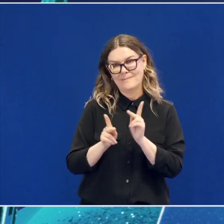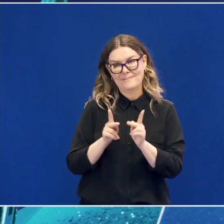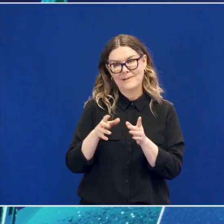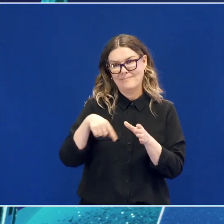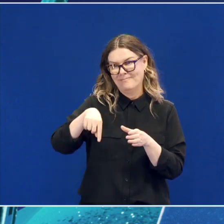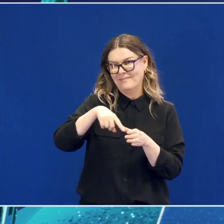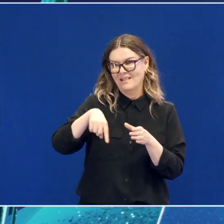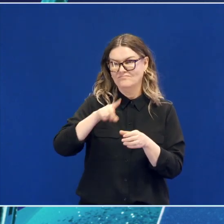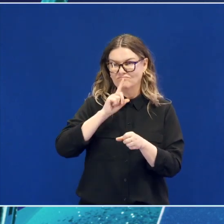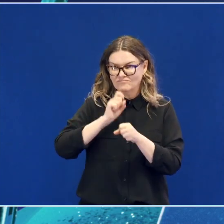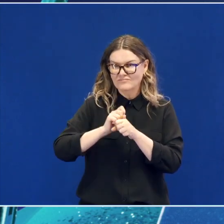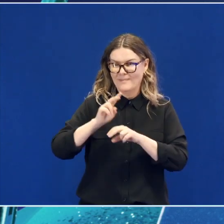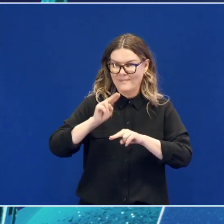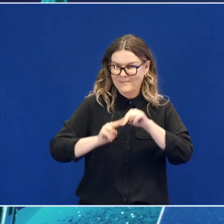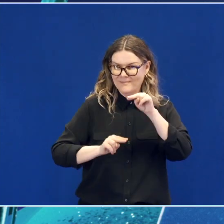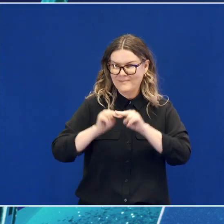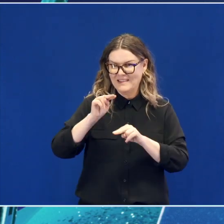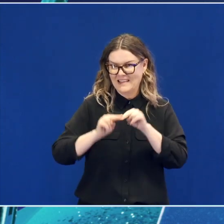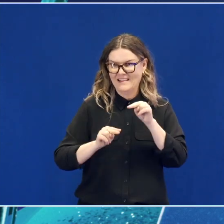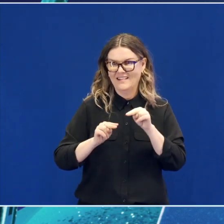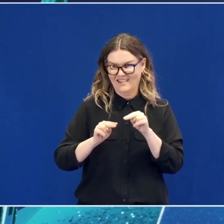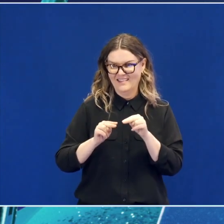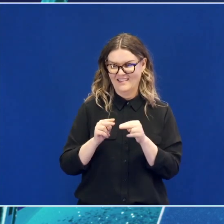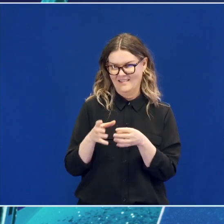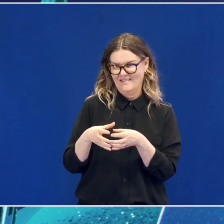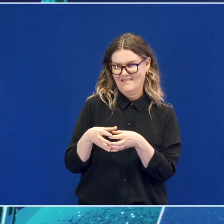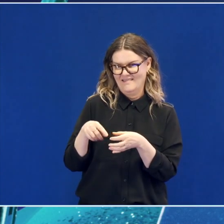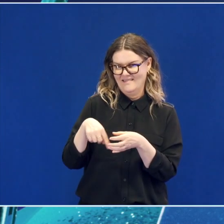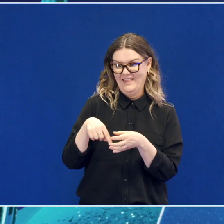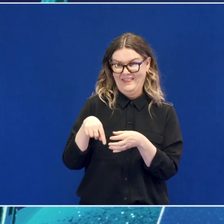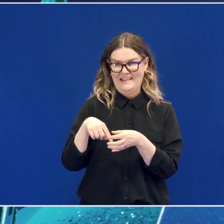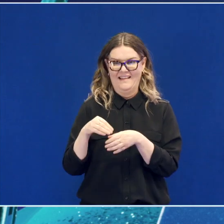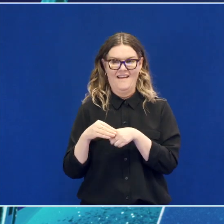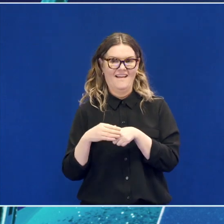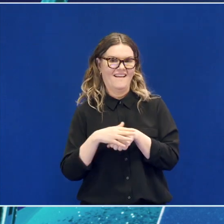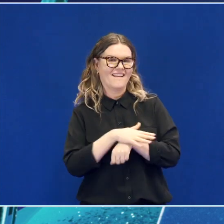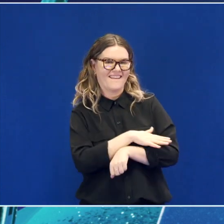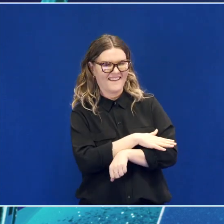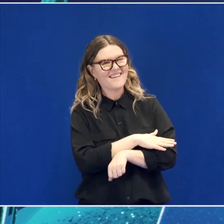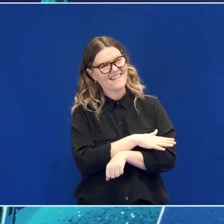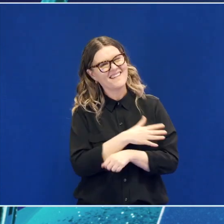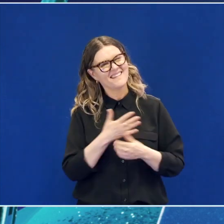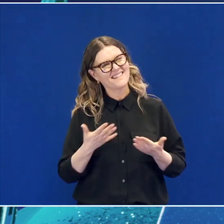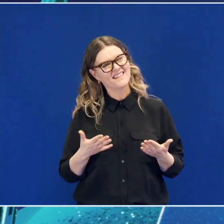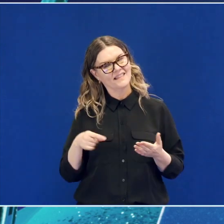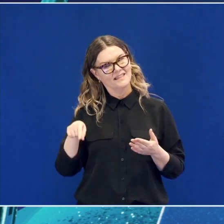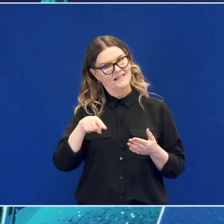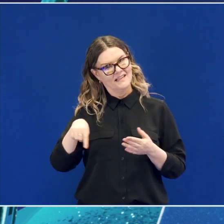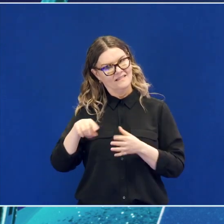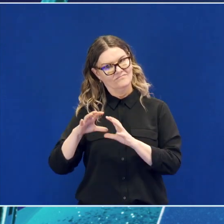it's so incredibly important. And last year GitHub took a challenge, we took a pledge